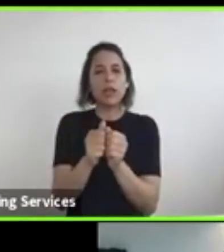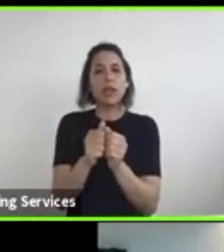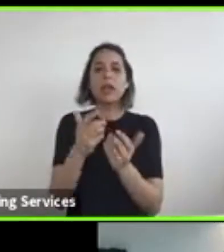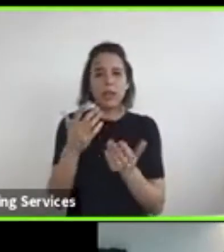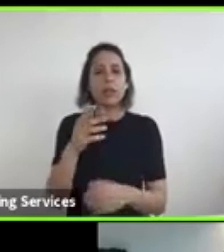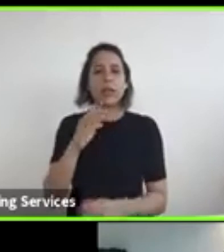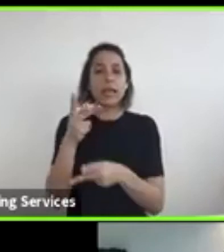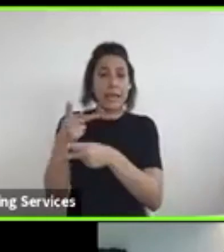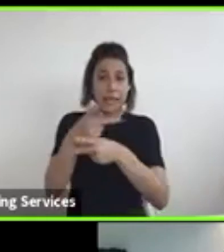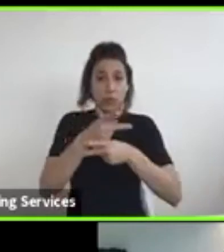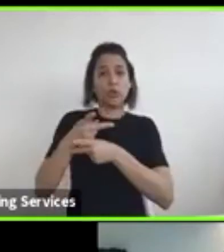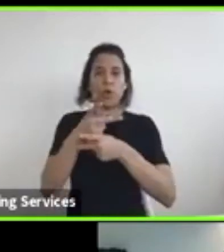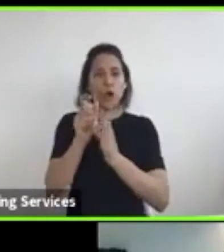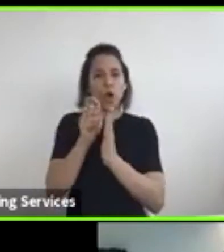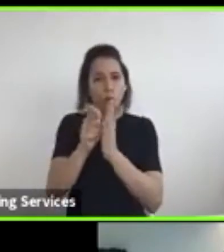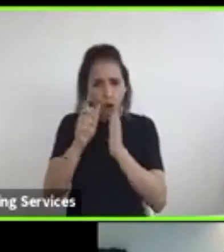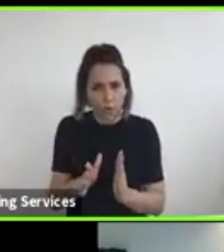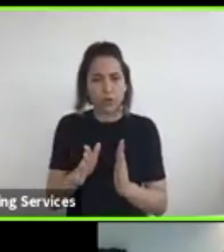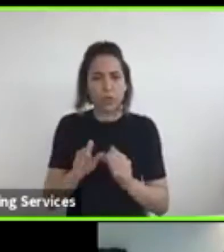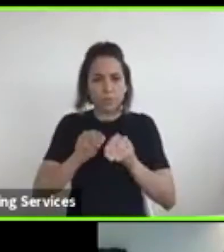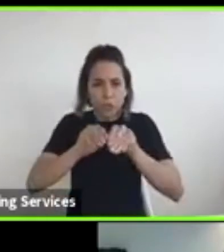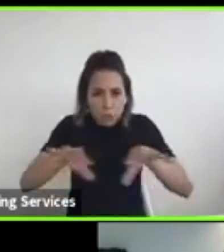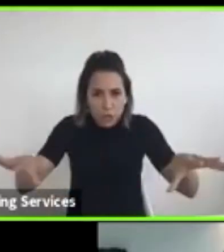SO NOT ONLY PARTNERING WITH -- AN ORGANIZATION LIKE THE AMERICAN